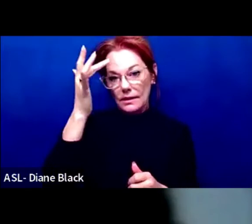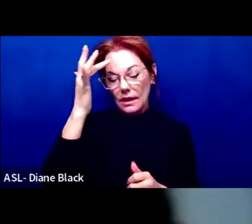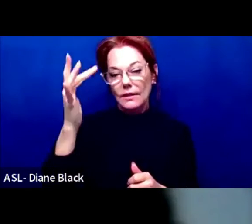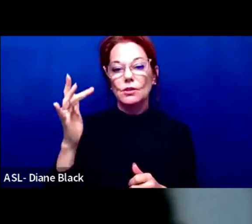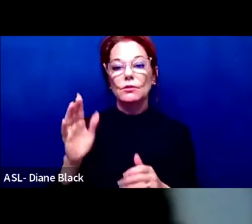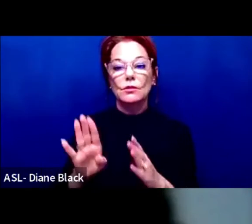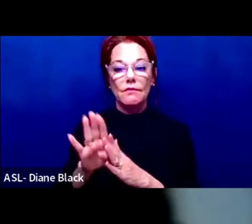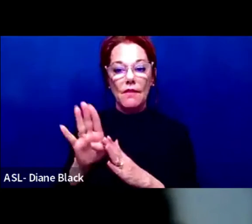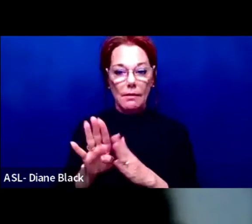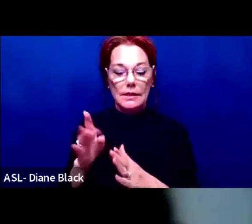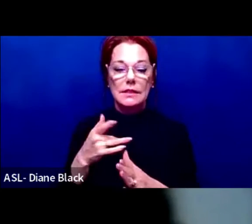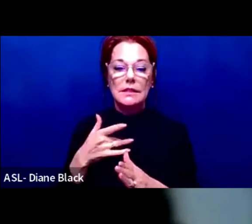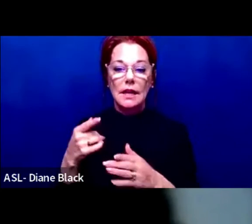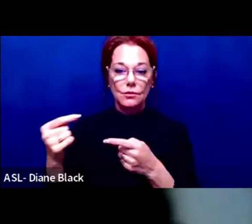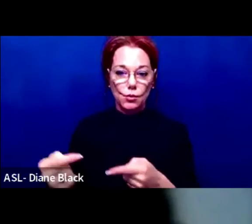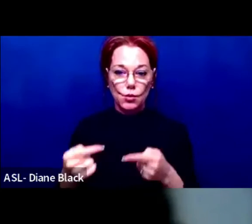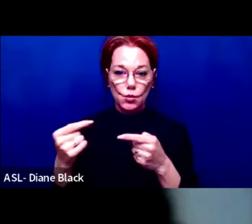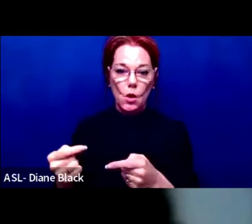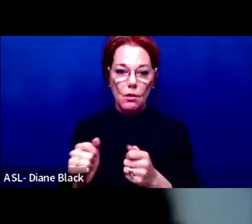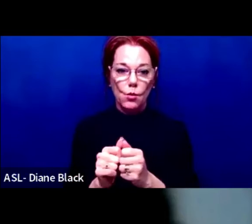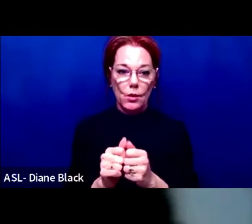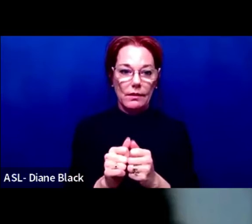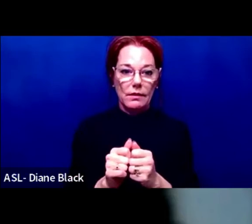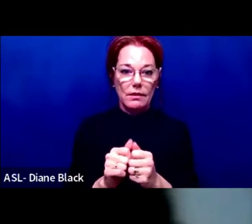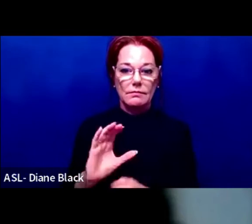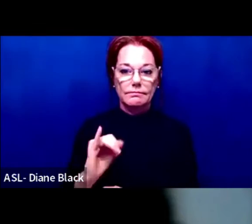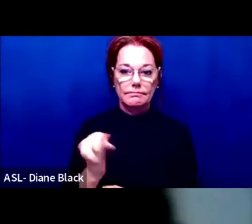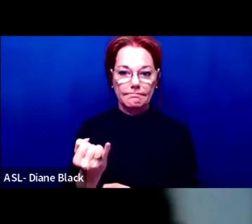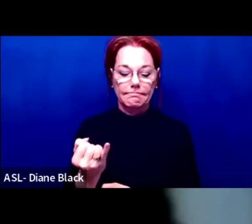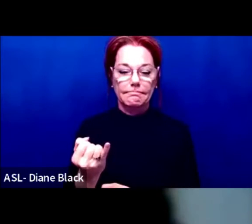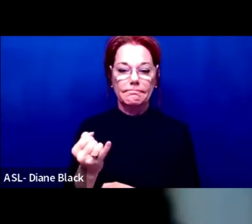struggle in in the criminal legal system. As to people with brain injury, there's a lot of